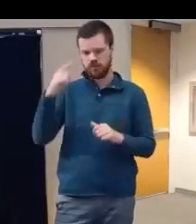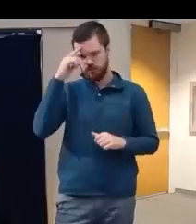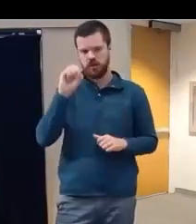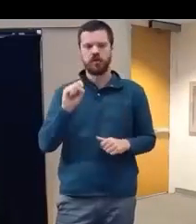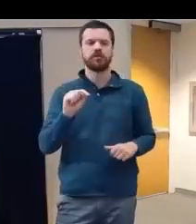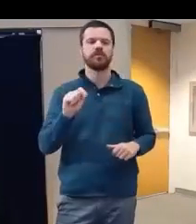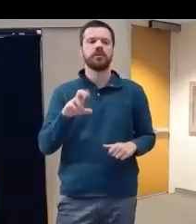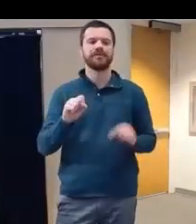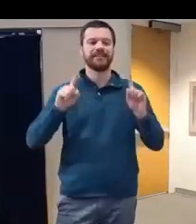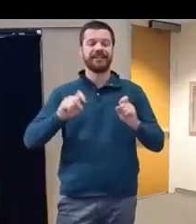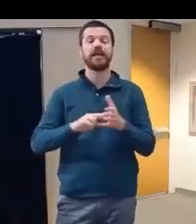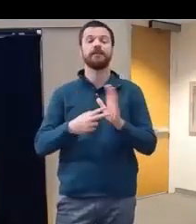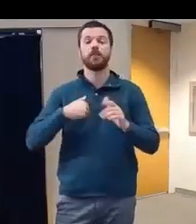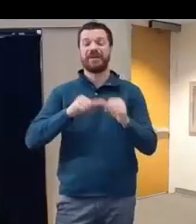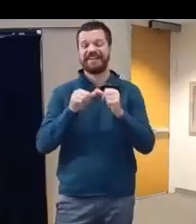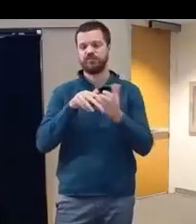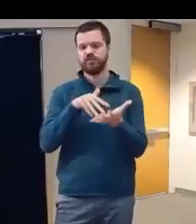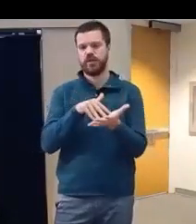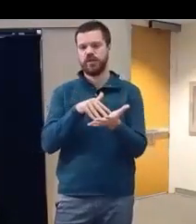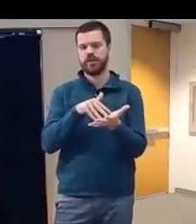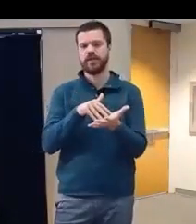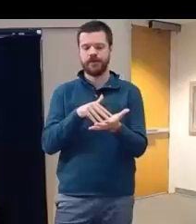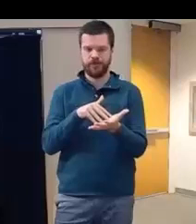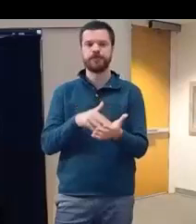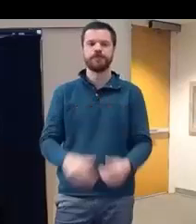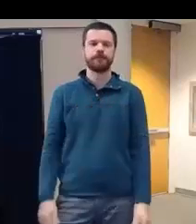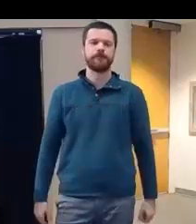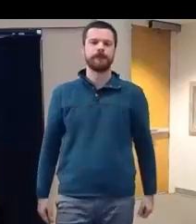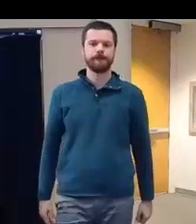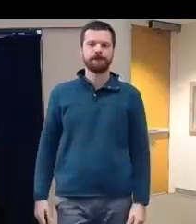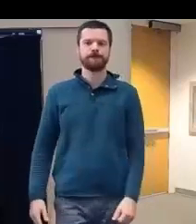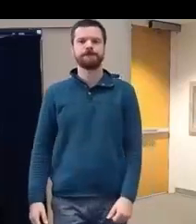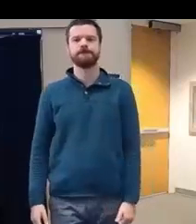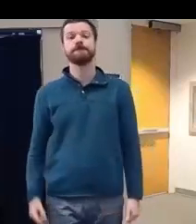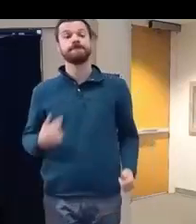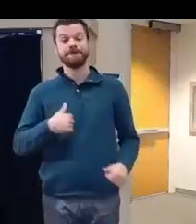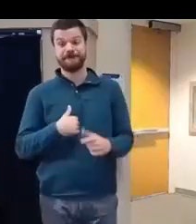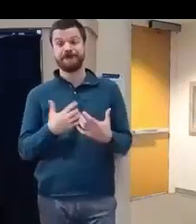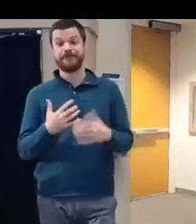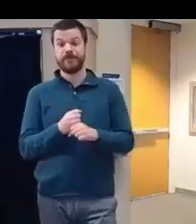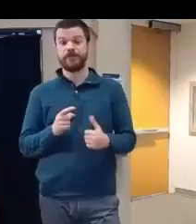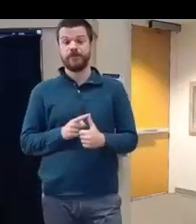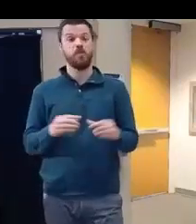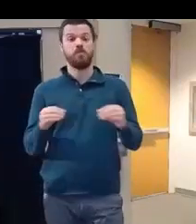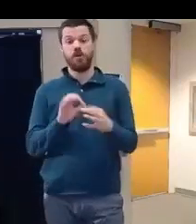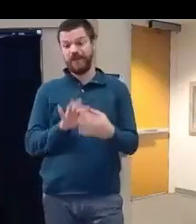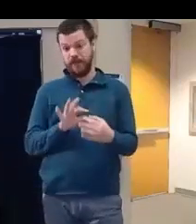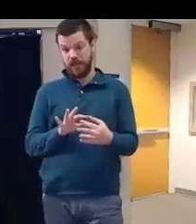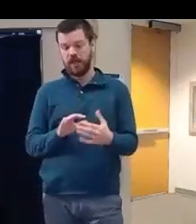so we're going to continue to study that so we are going to get more feedback see how they do look at